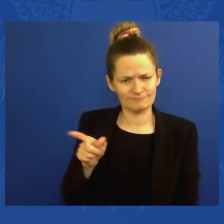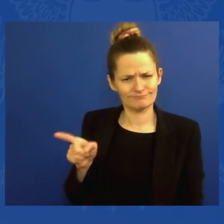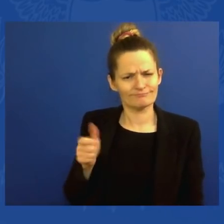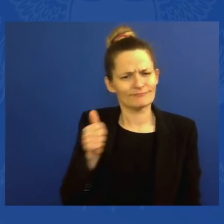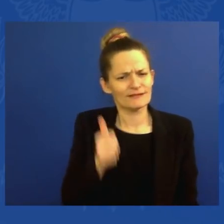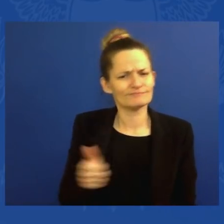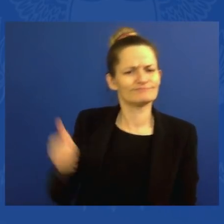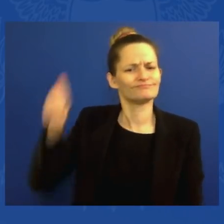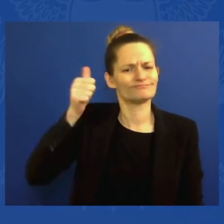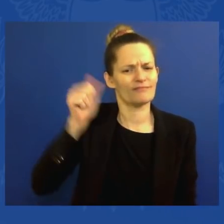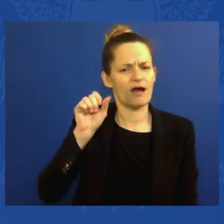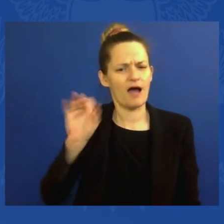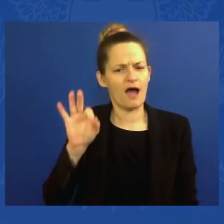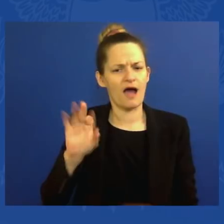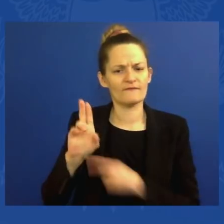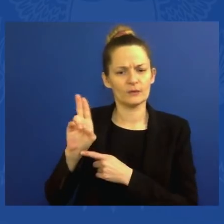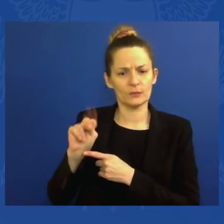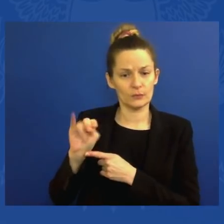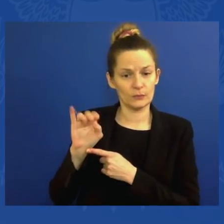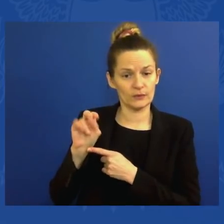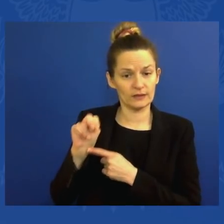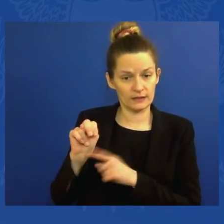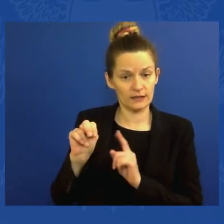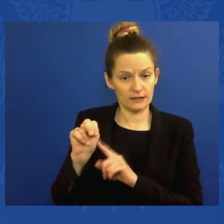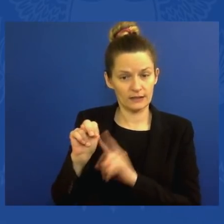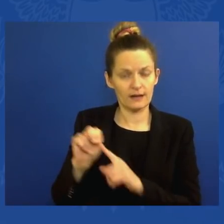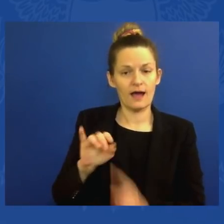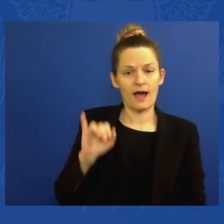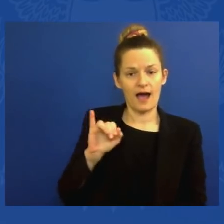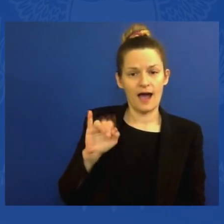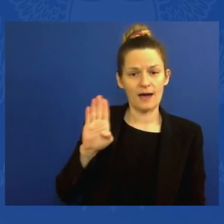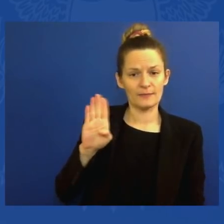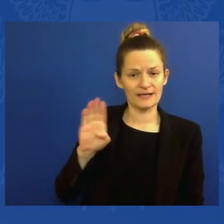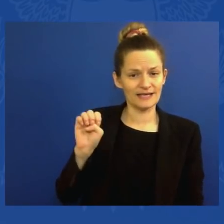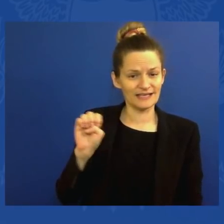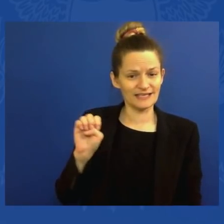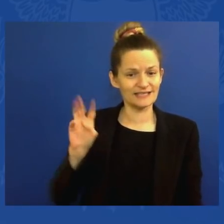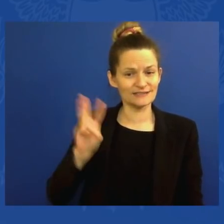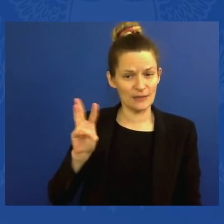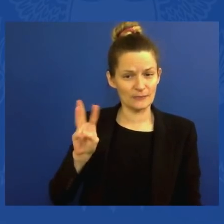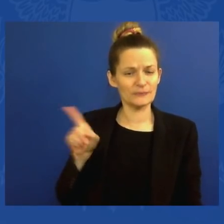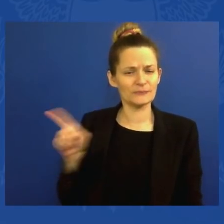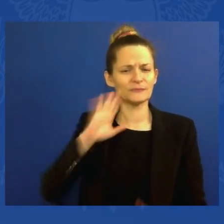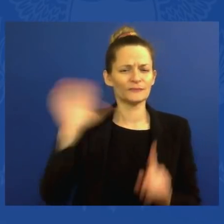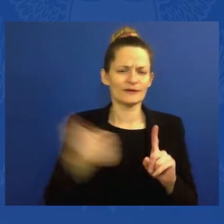about how we build this workforce because I really think a lot of it comes down to addressing the myth.